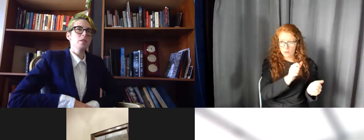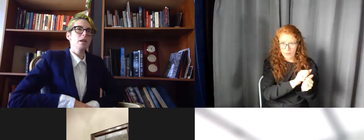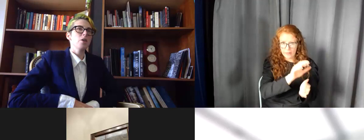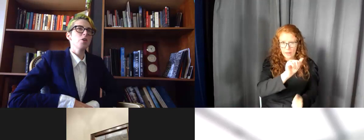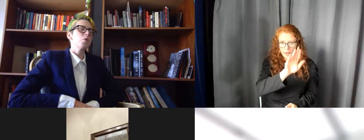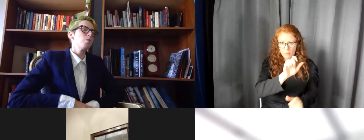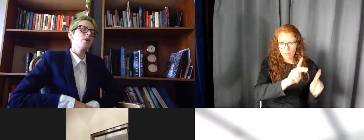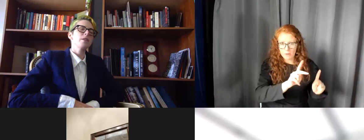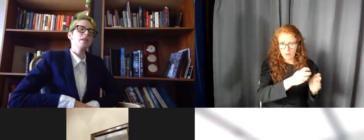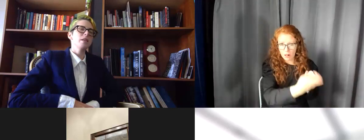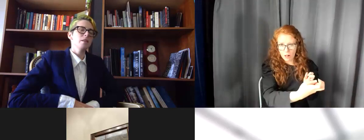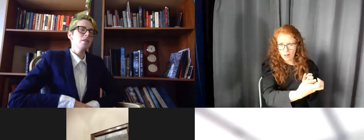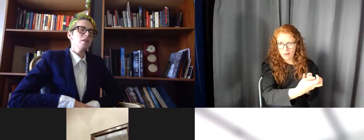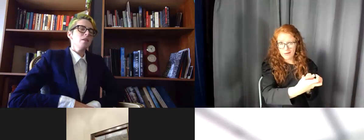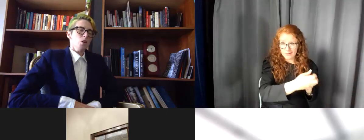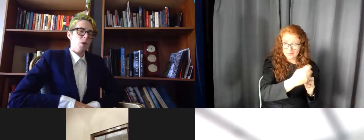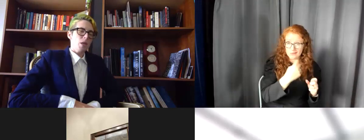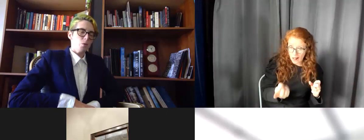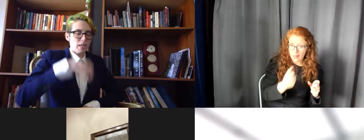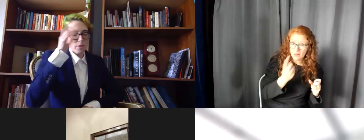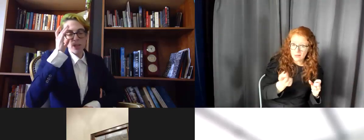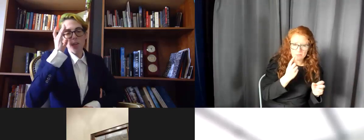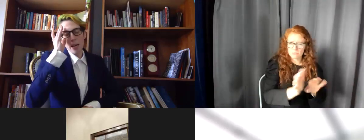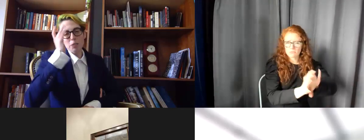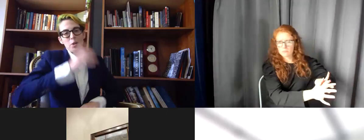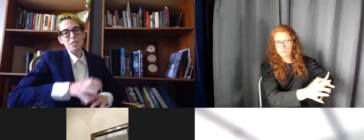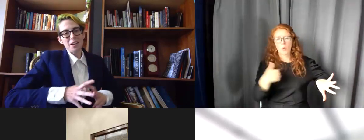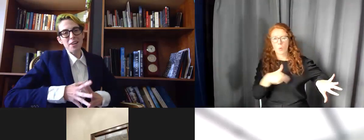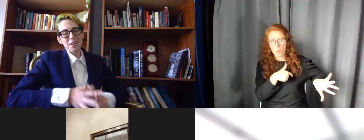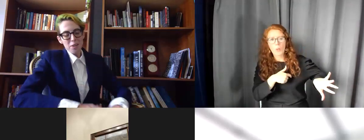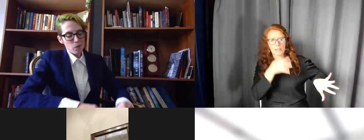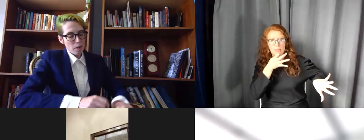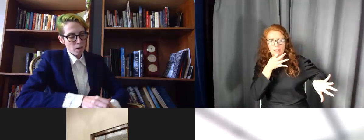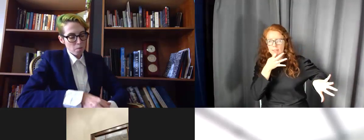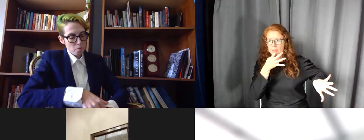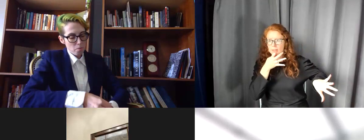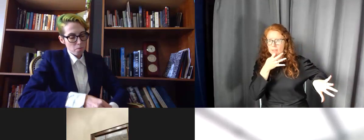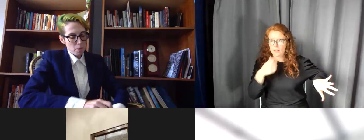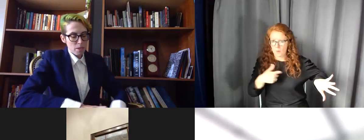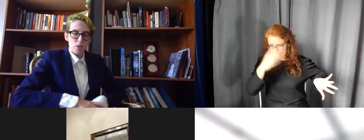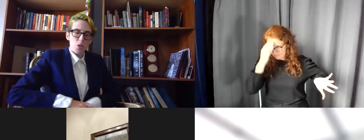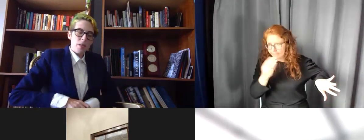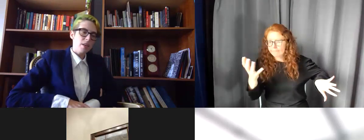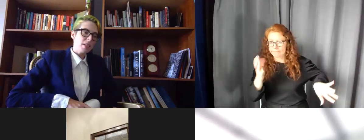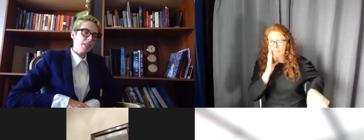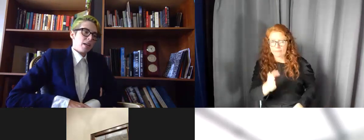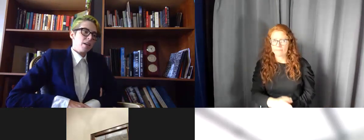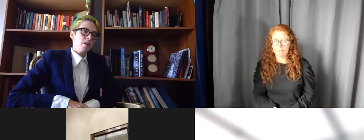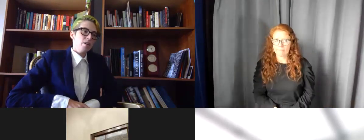Farrah Garland: tell you that we want, need Farrah Garland: we? We definitely are the experts there, but doing things like.